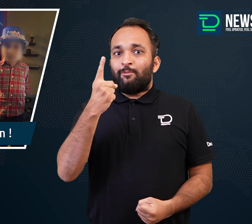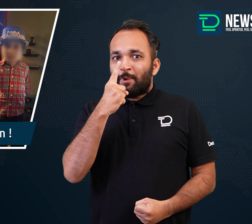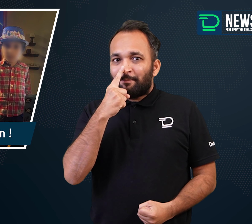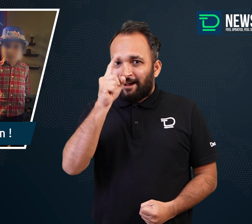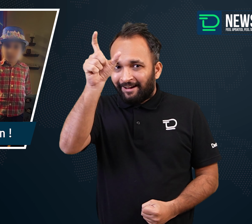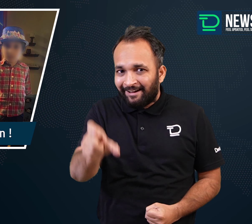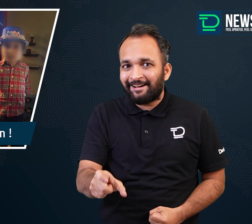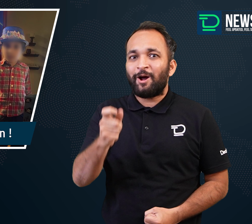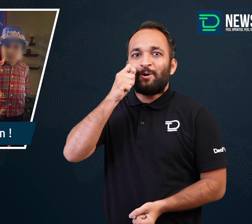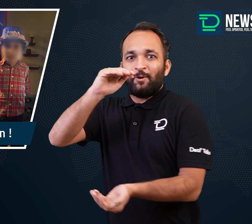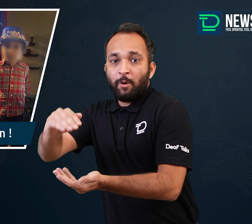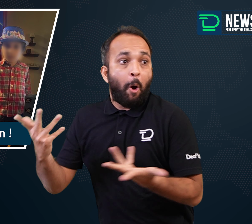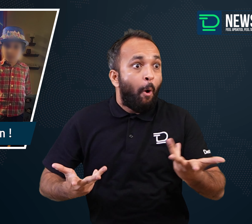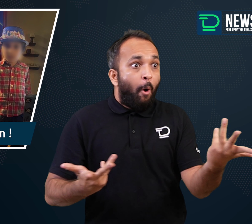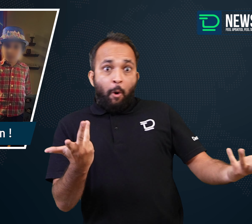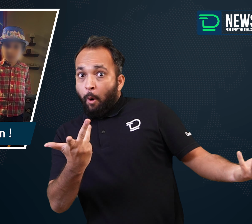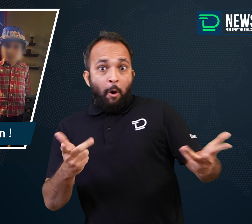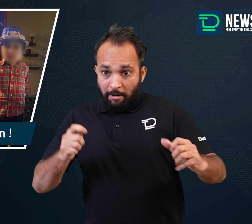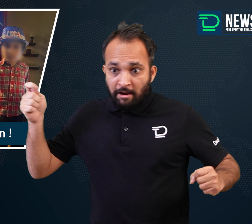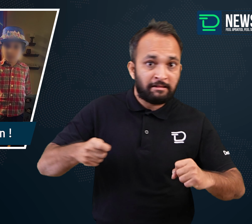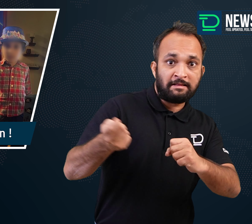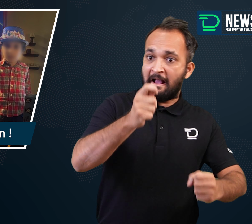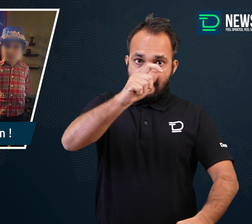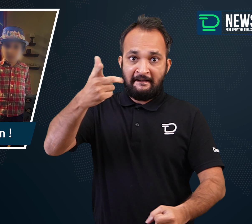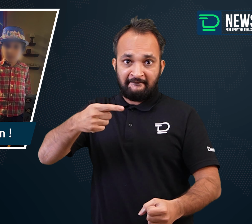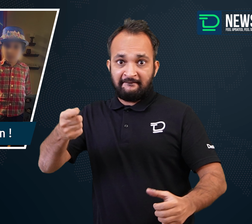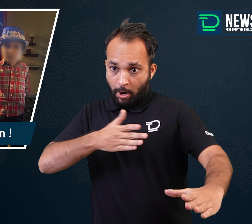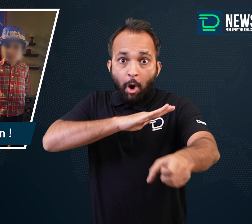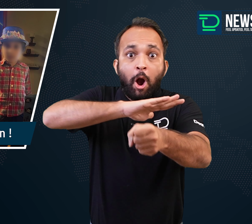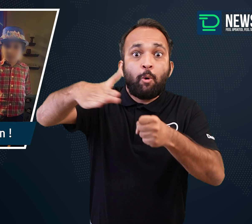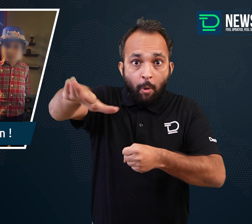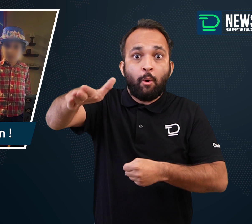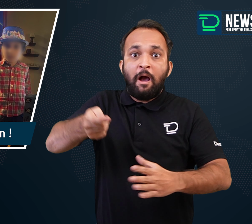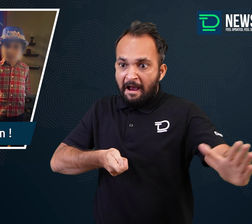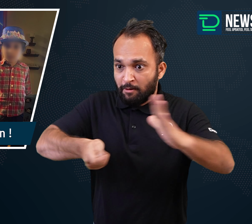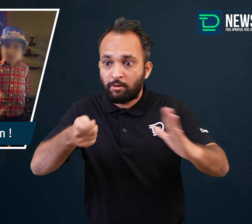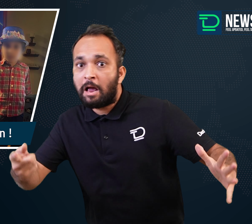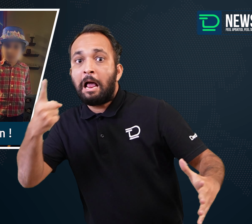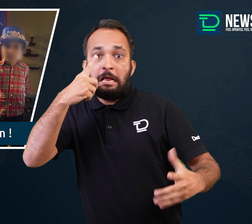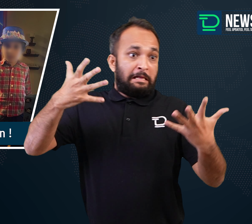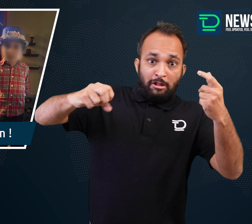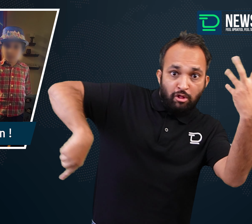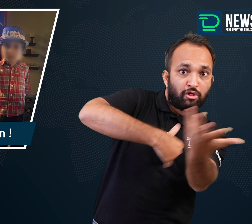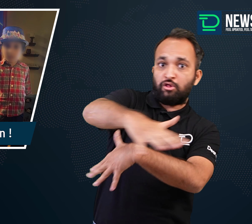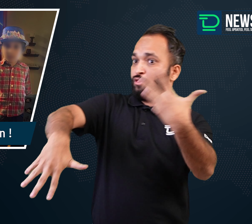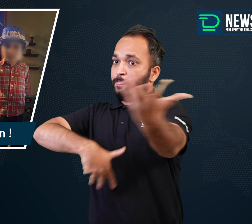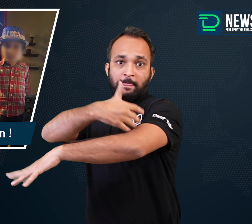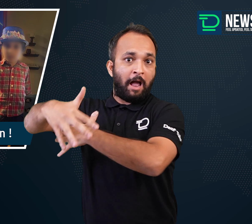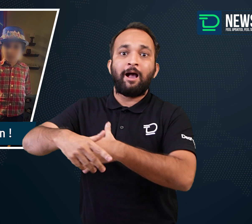Suddenly, he attacked the woman and her son with a knife.